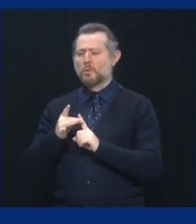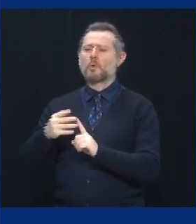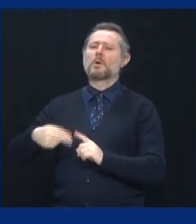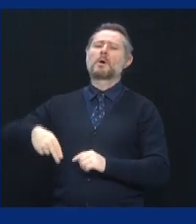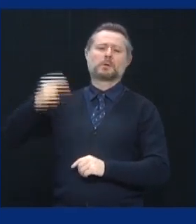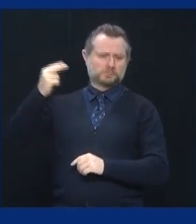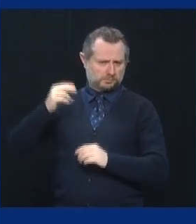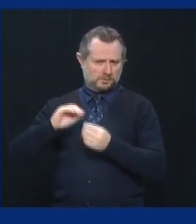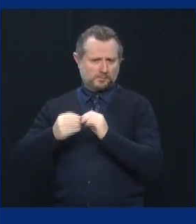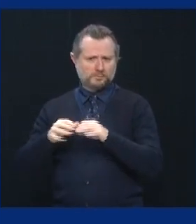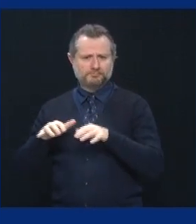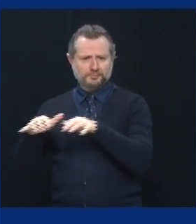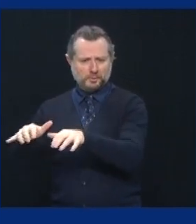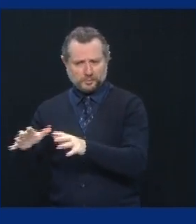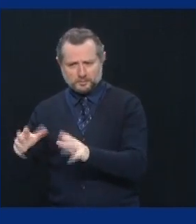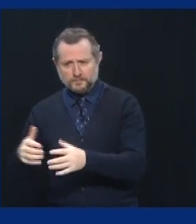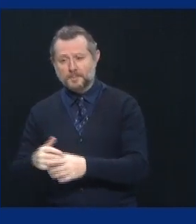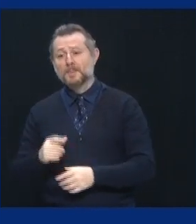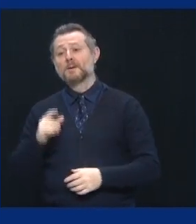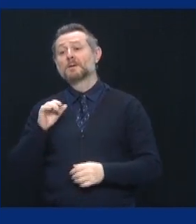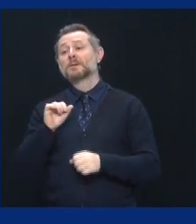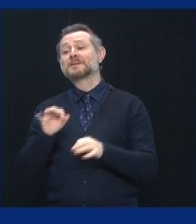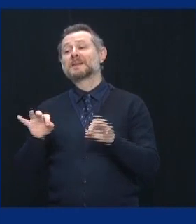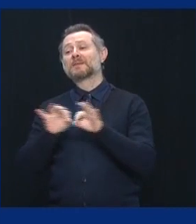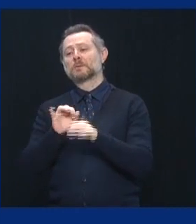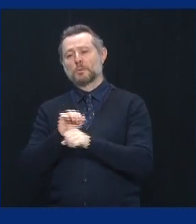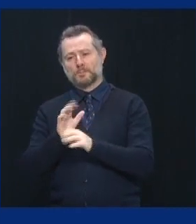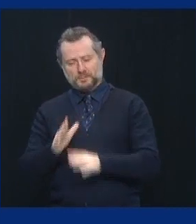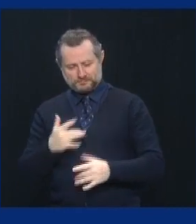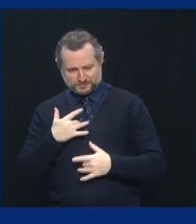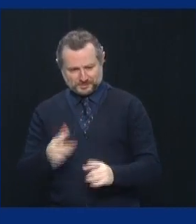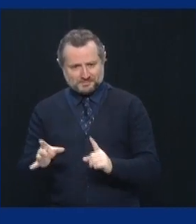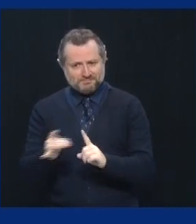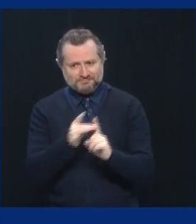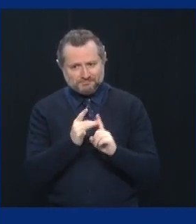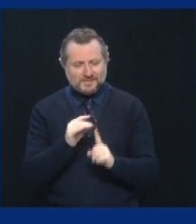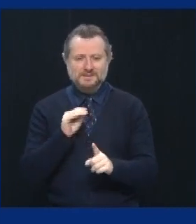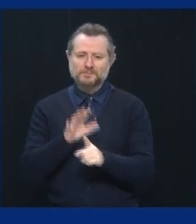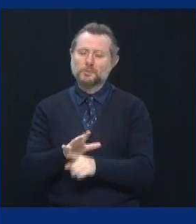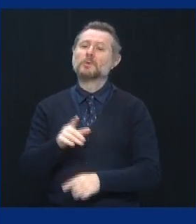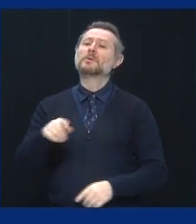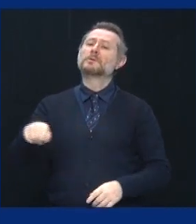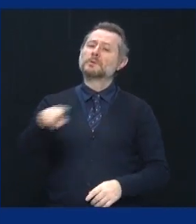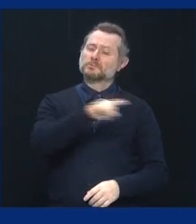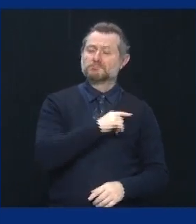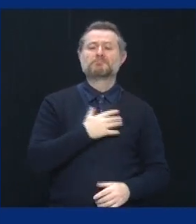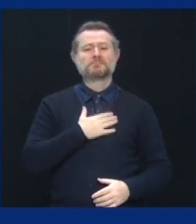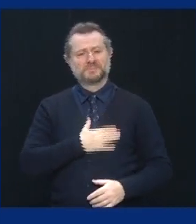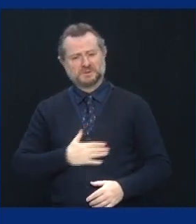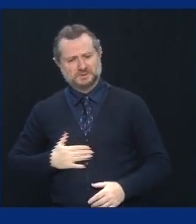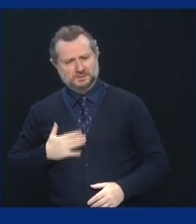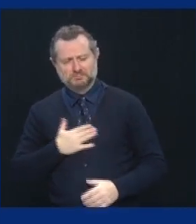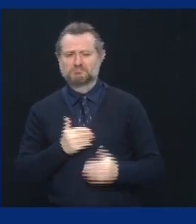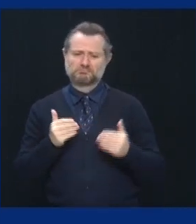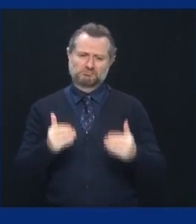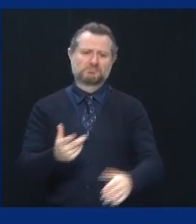SAVE YOUR LIFE. WE KNOW BLACKS HAVE A HIGHER INFECTION RATE. WE KNOW THEY'RE MORE ESSENTIAL WORKERS, THEY'RE MORE EXPOSED TO